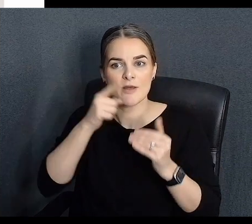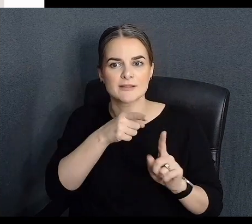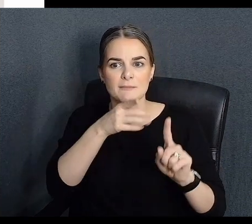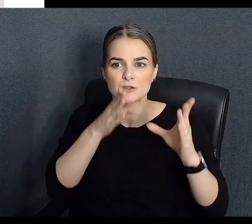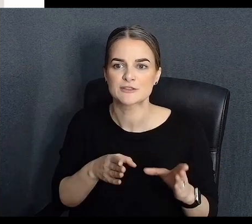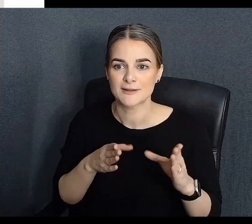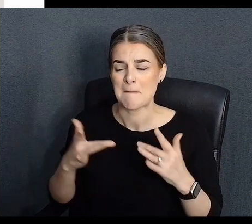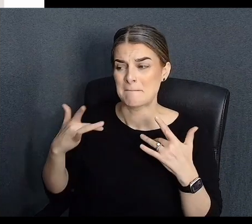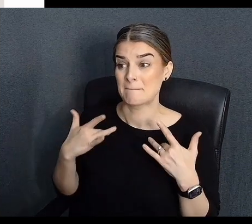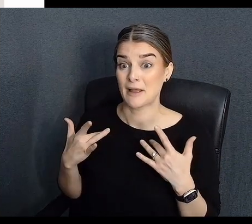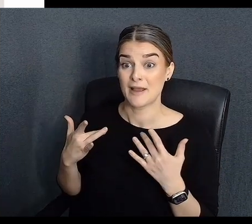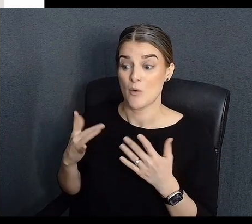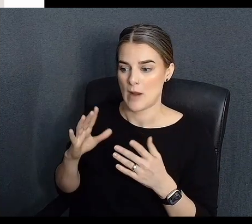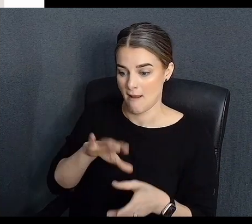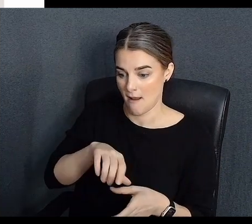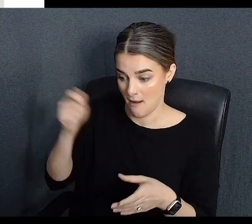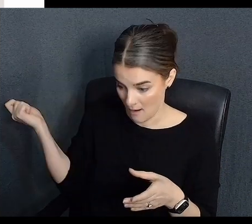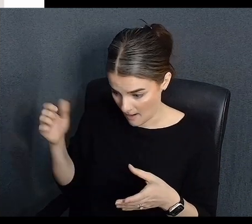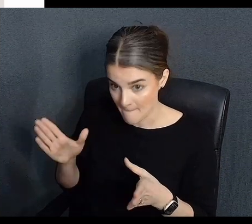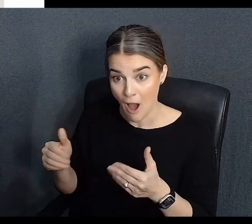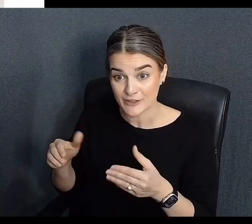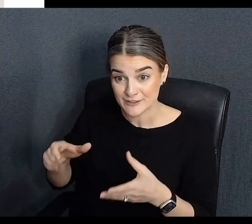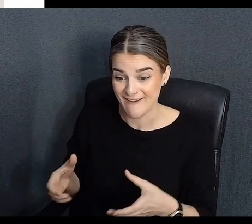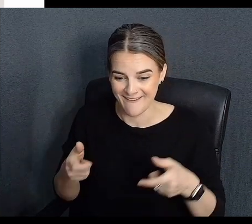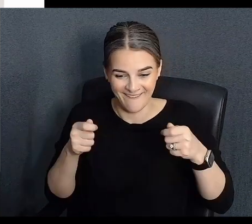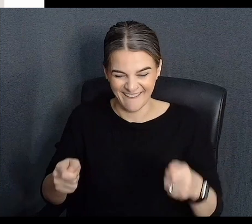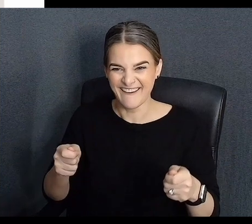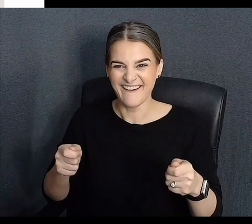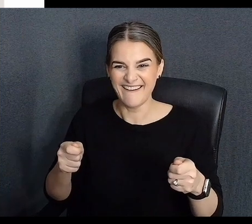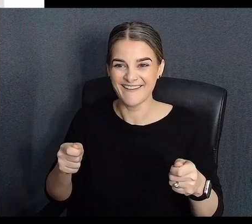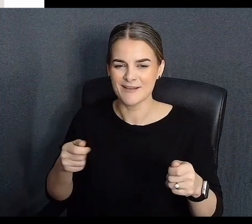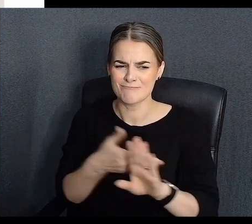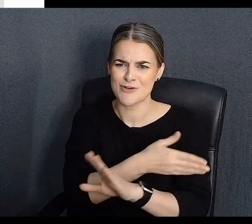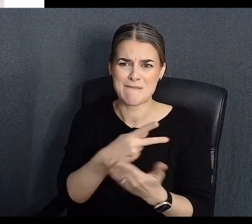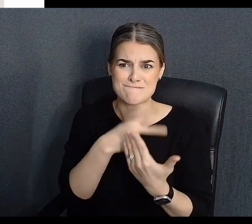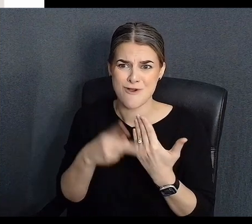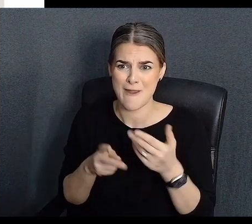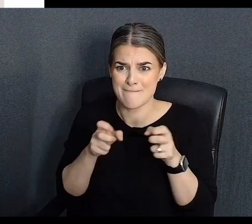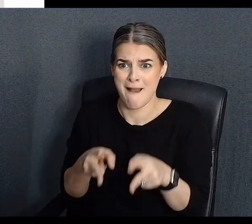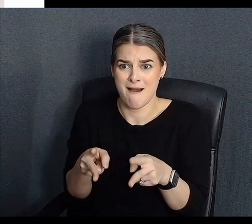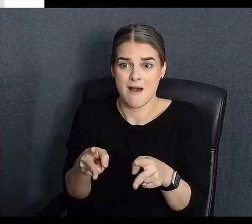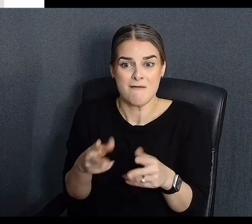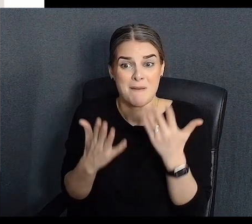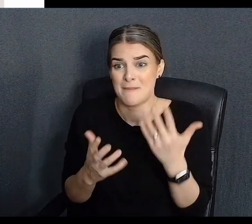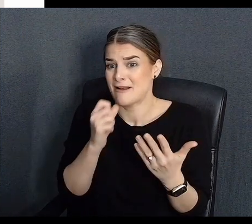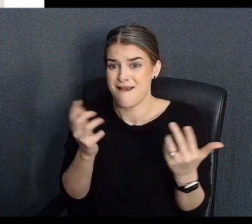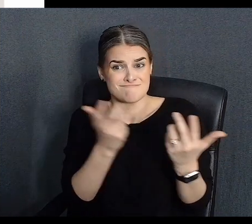of the box with lots of things pre-programmed, but some of that might not be what the person wants or needs to say.